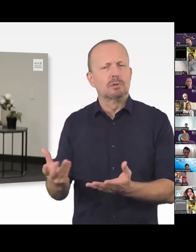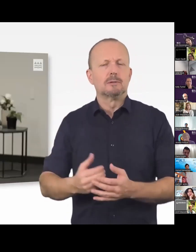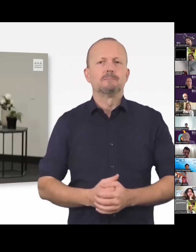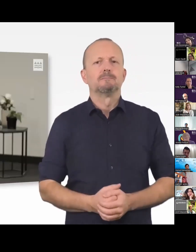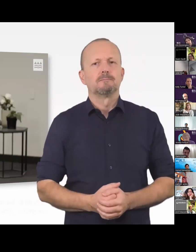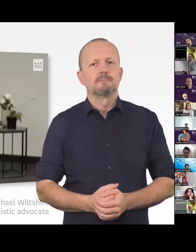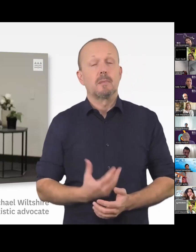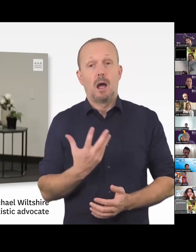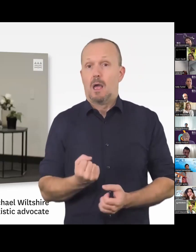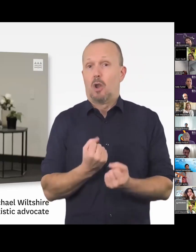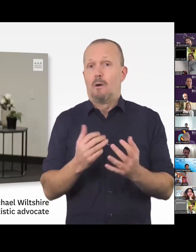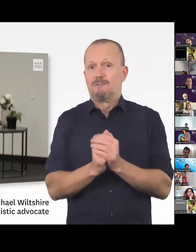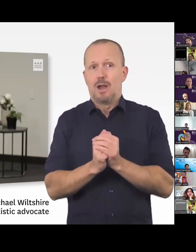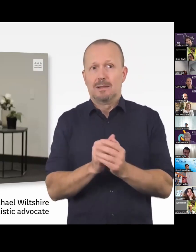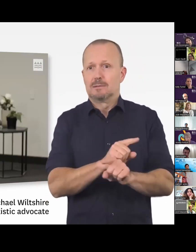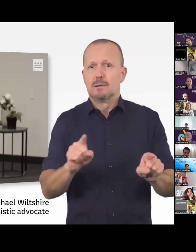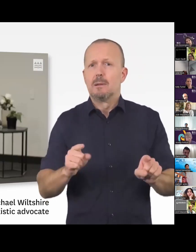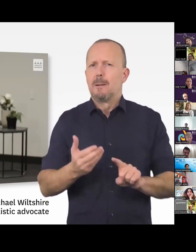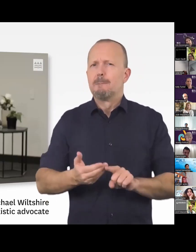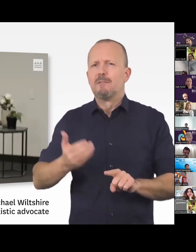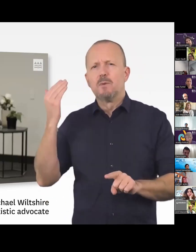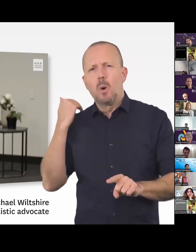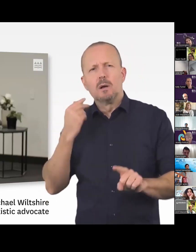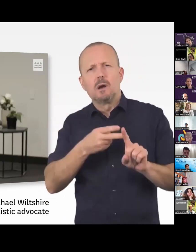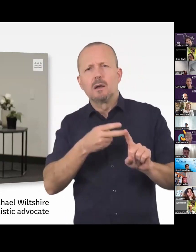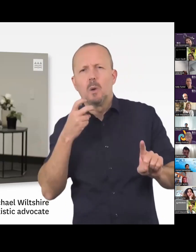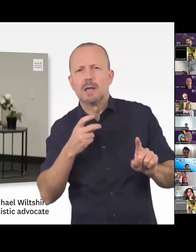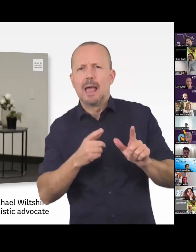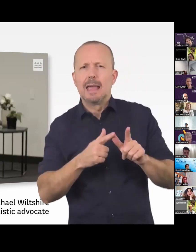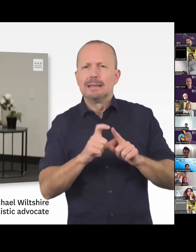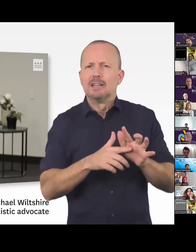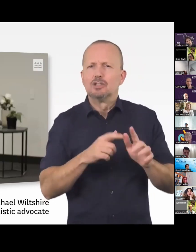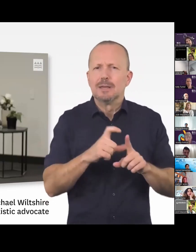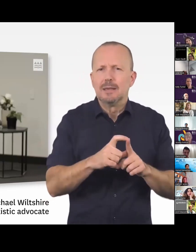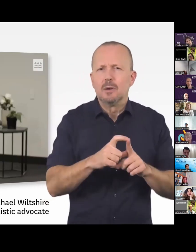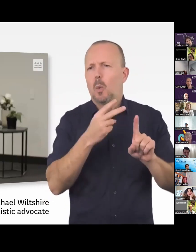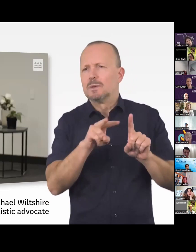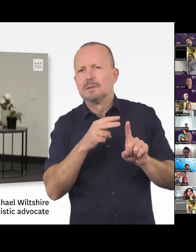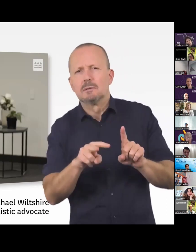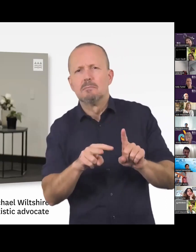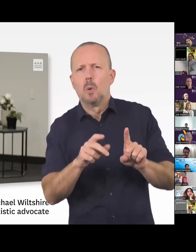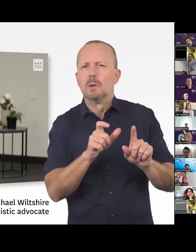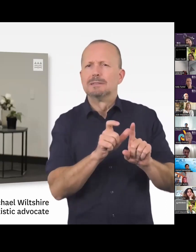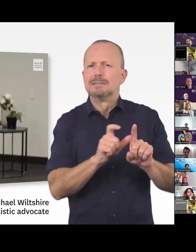I've got a lot of friends who, you know, got diagnosed with autism, or ADHD, or dyslexia, or whatever